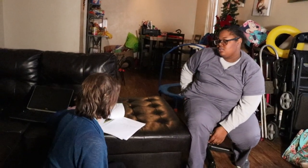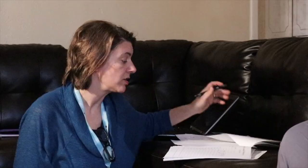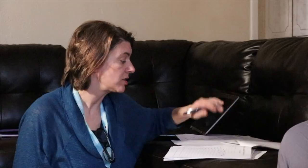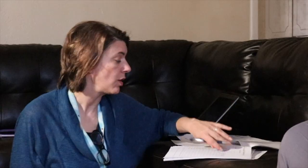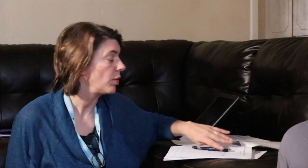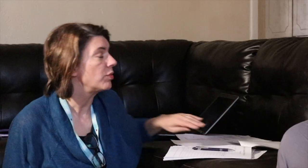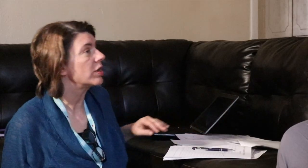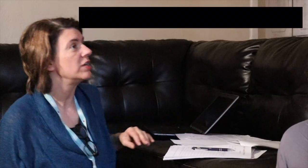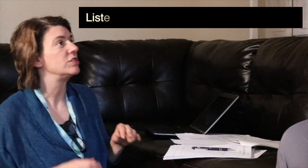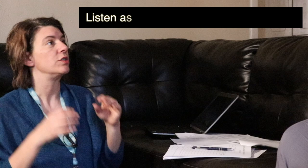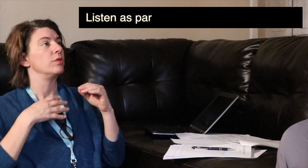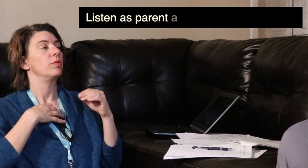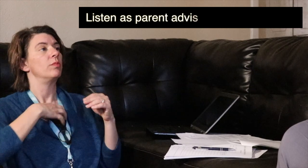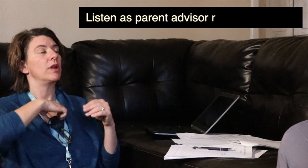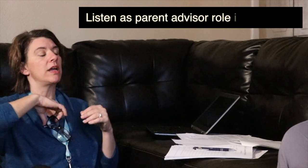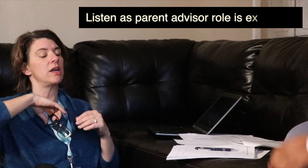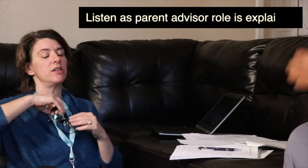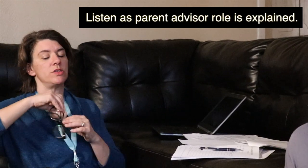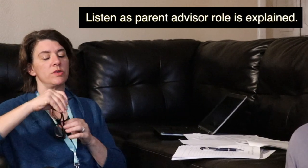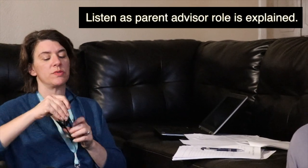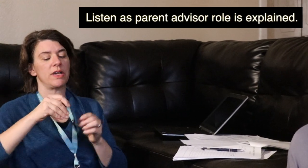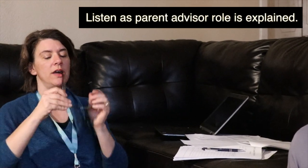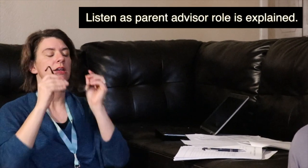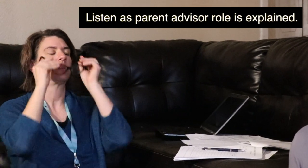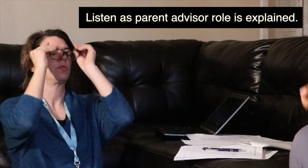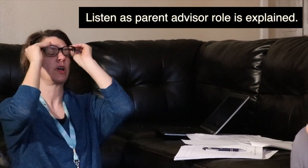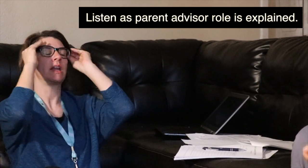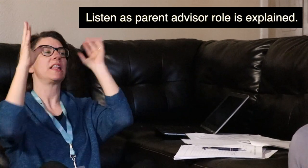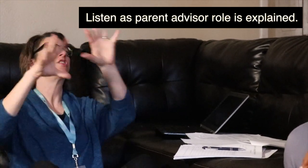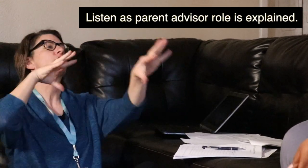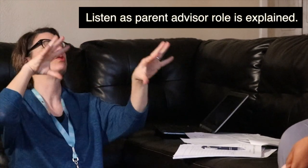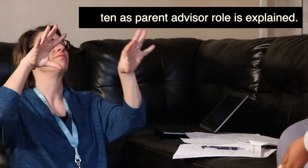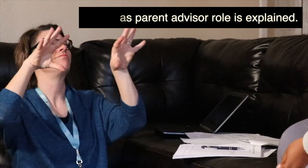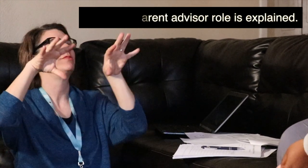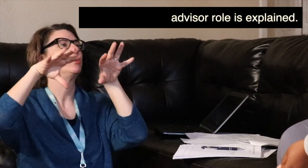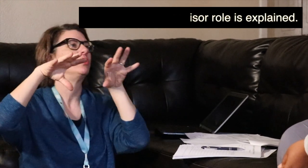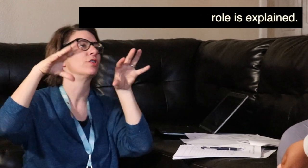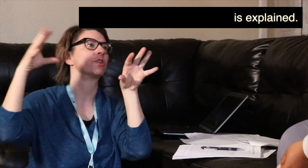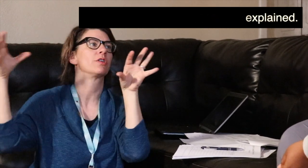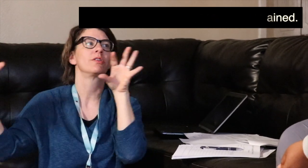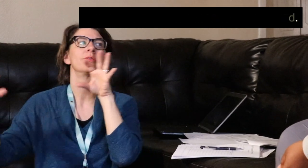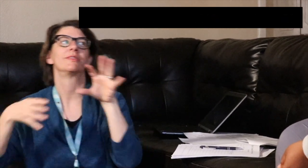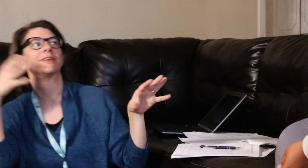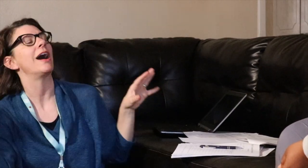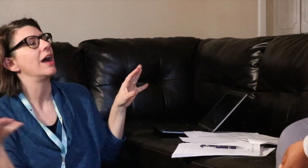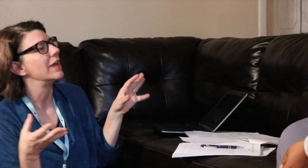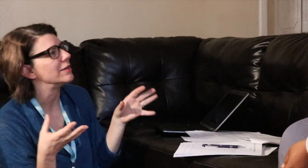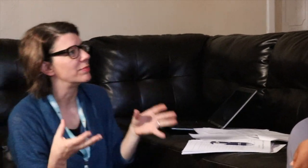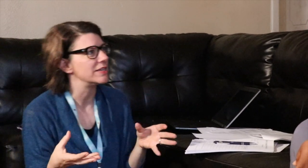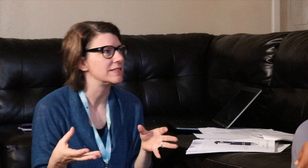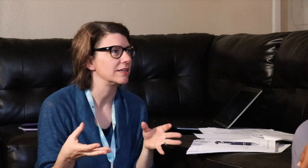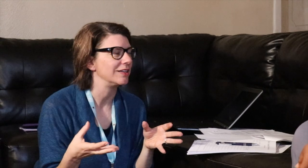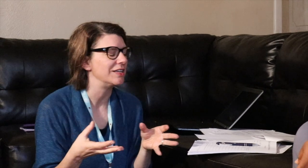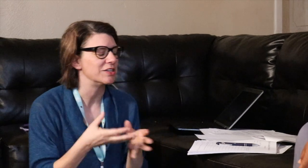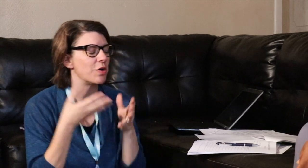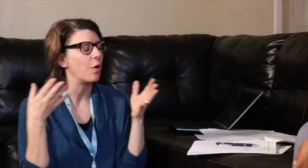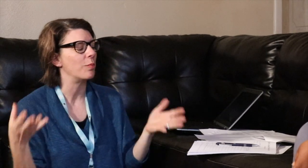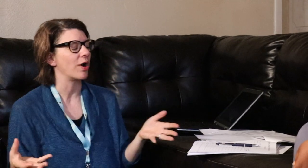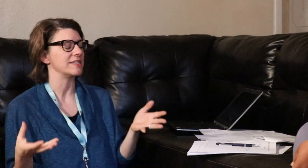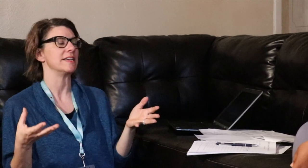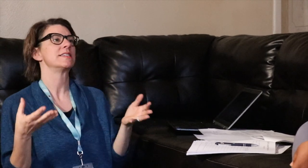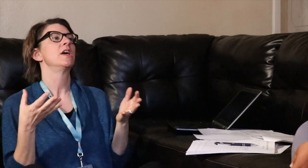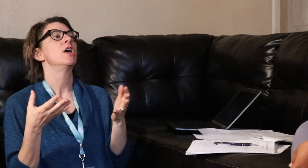So, what we're going to do. What I do is we're kinda like your guide basically in this whole process.